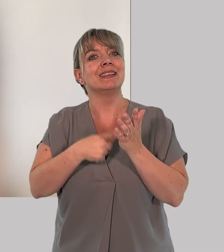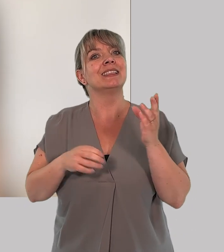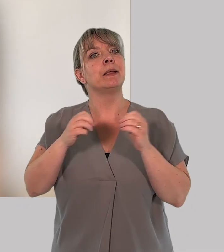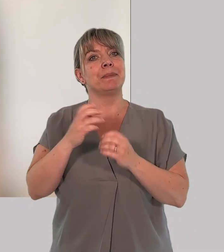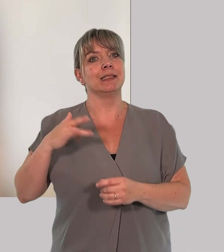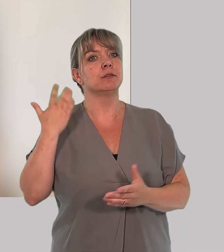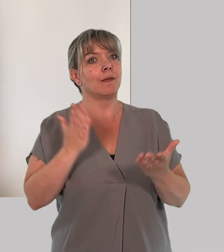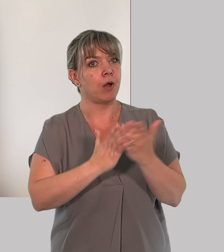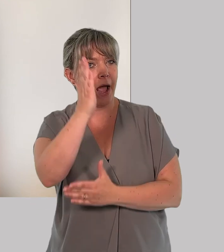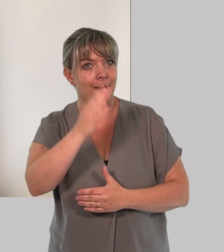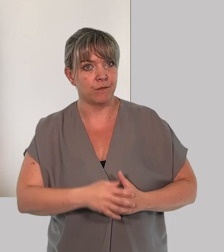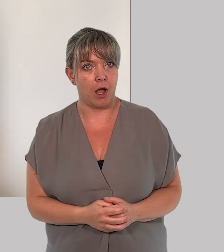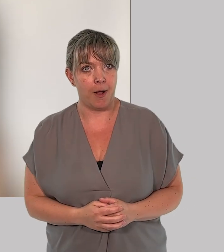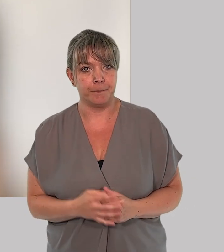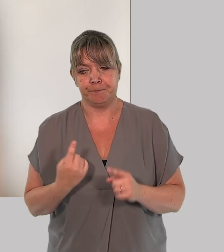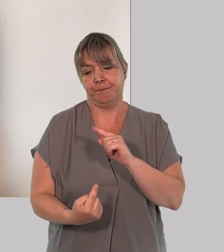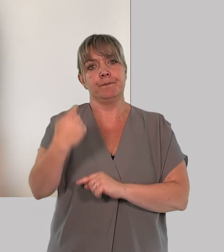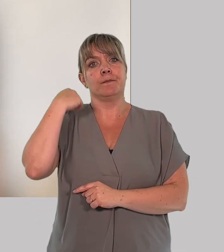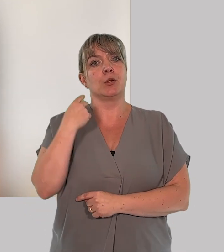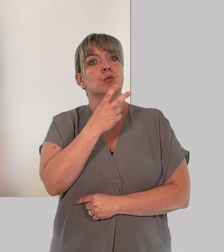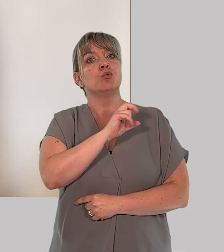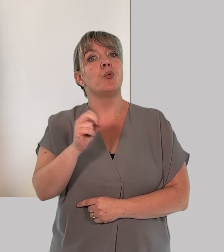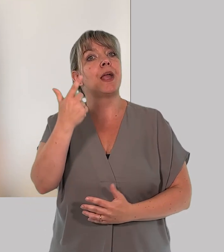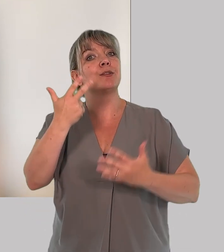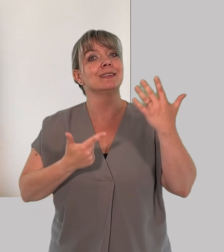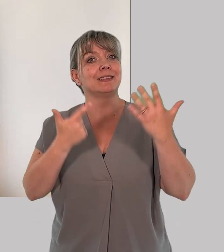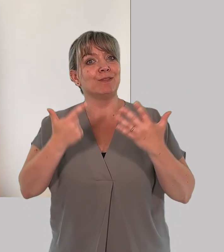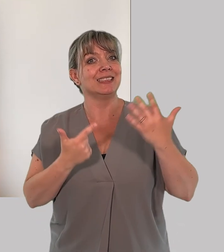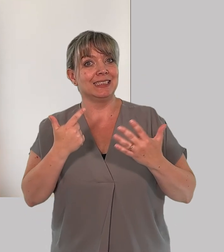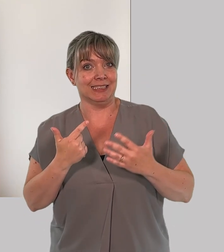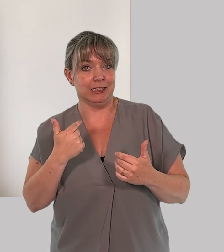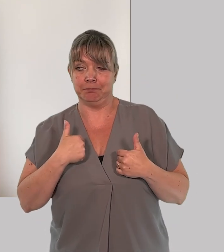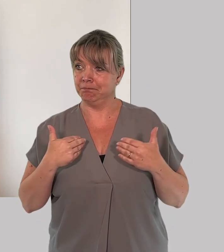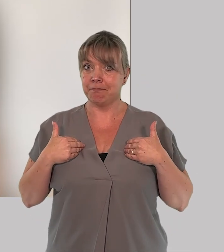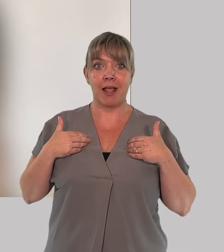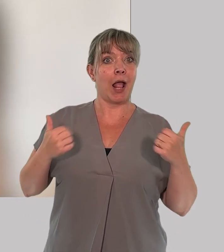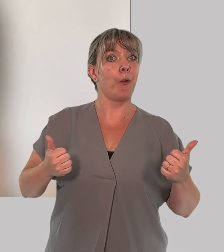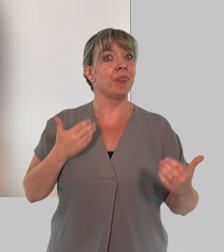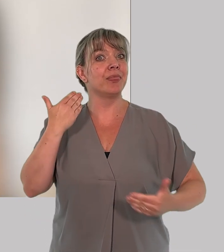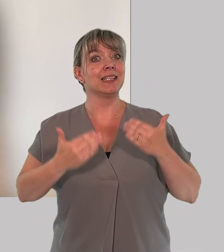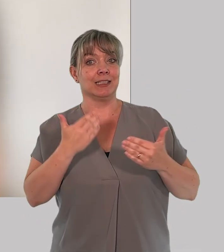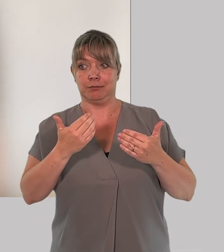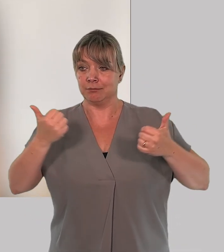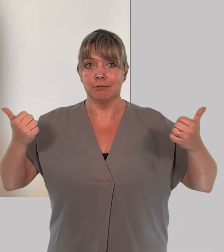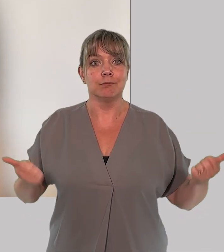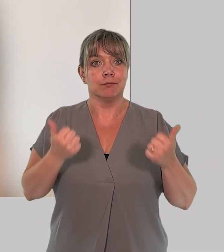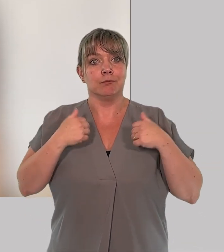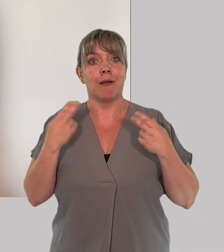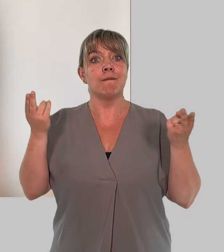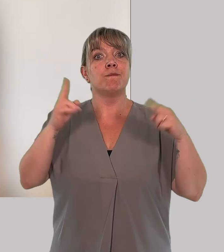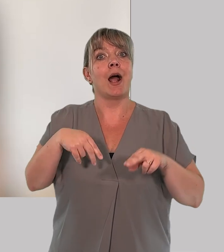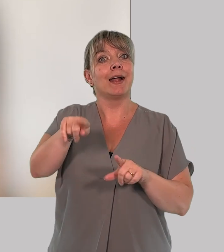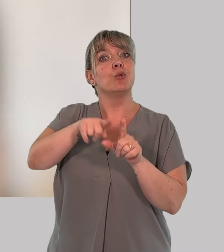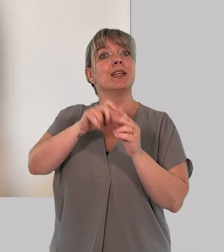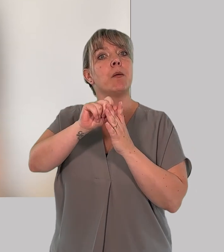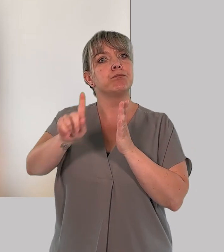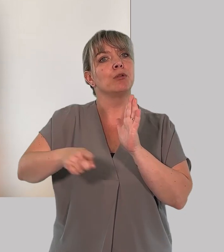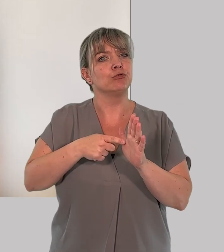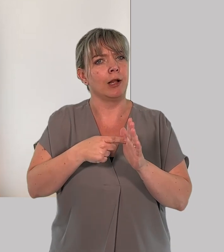In 2017, I was living a perfectly healthy life and completing my final year project when I started